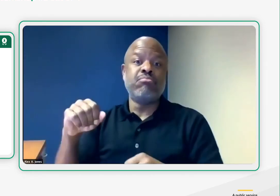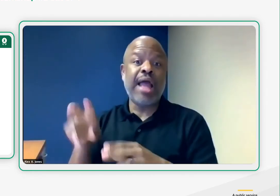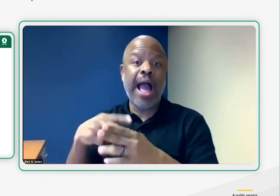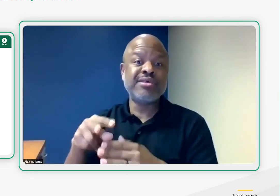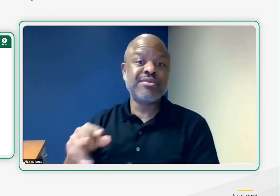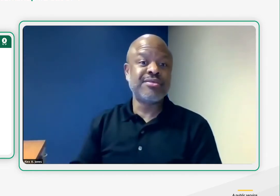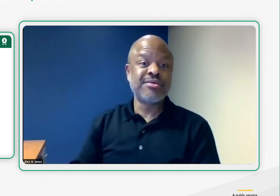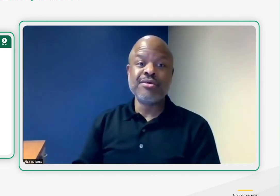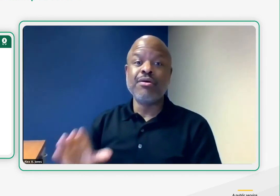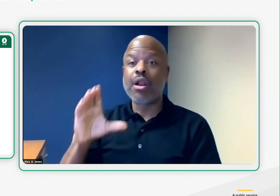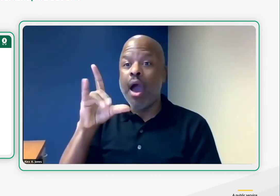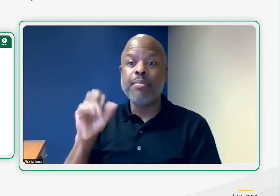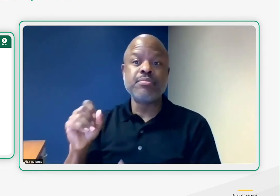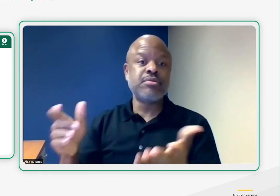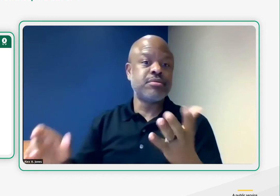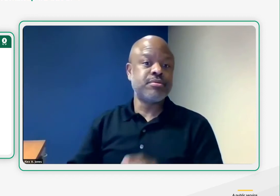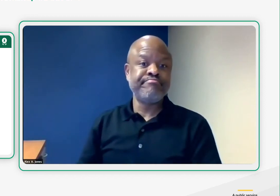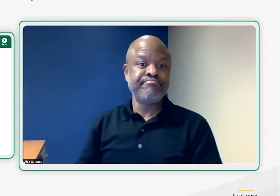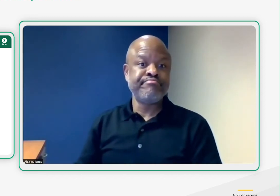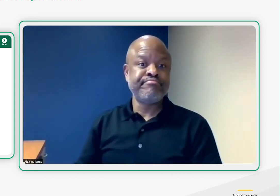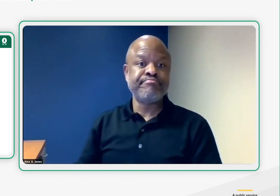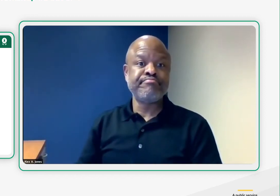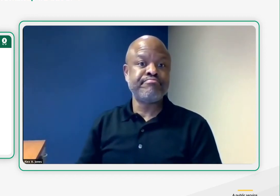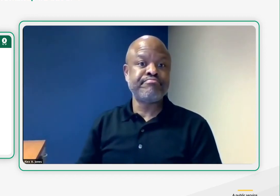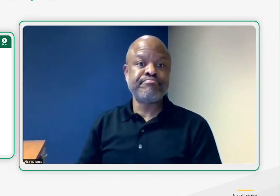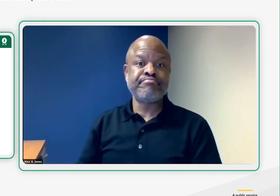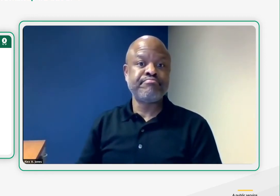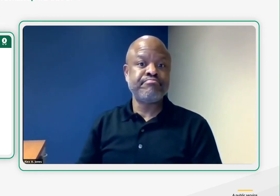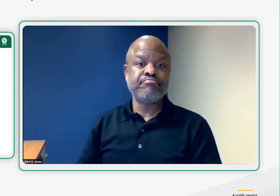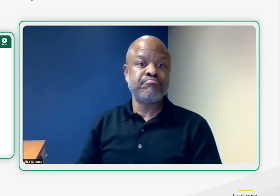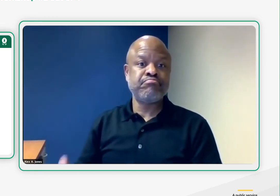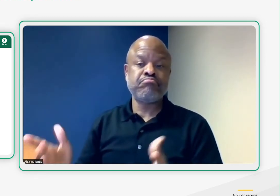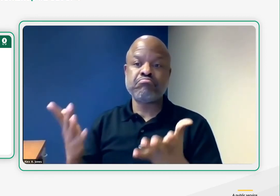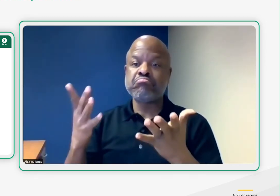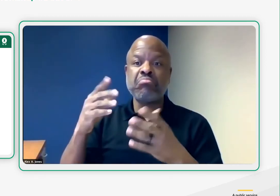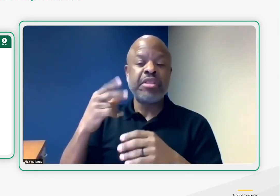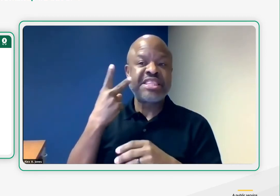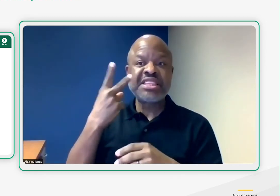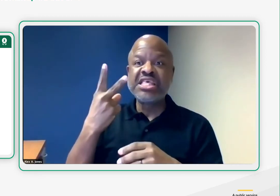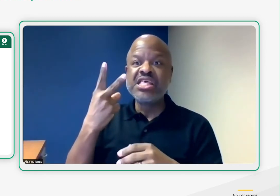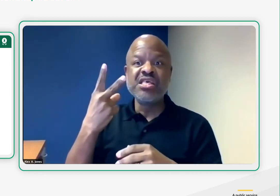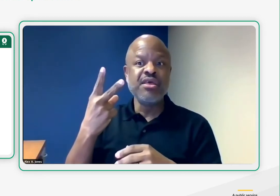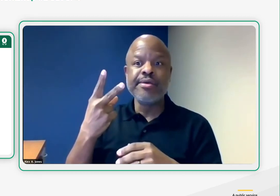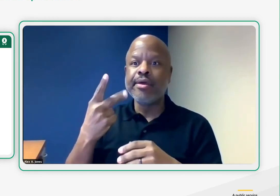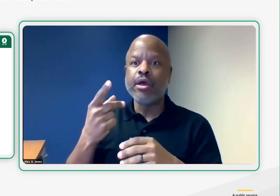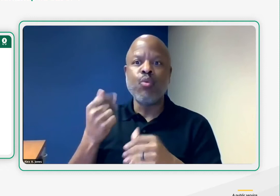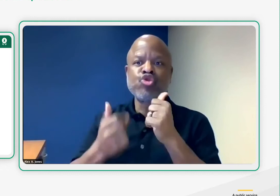And people tend to follow crowds because they feel like everyone else is doing it and using it. It's something that you see often.